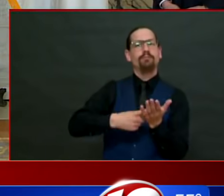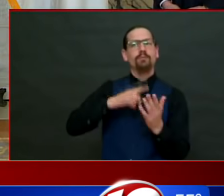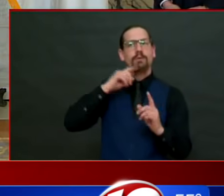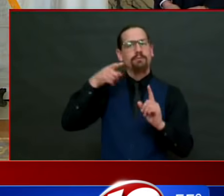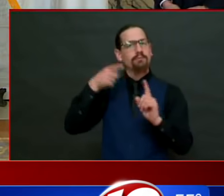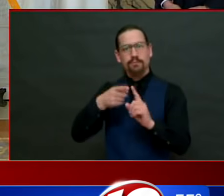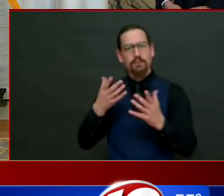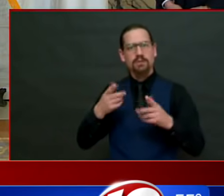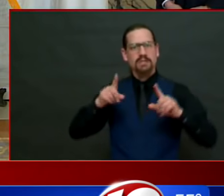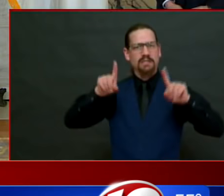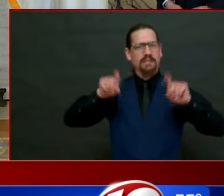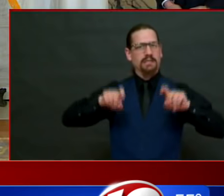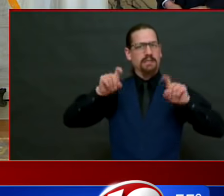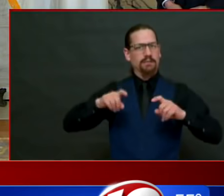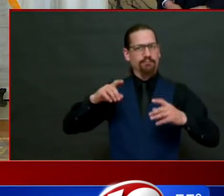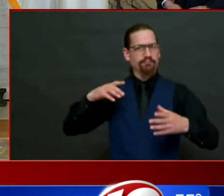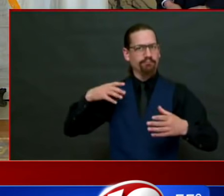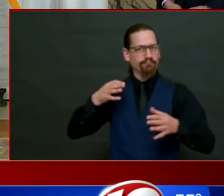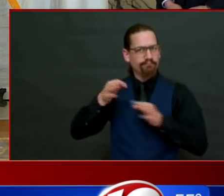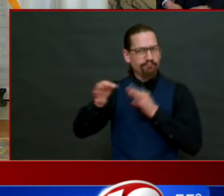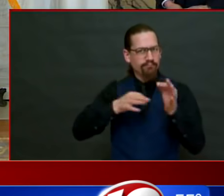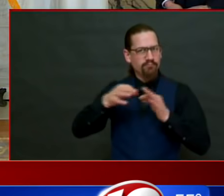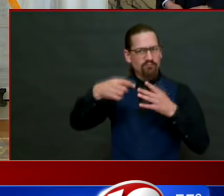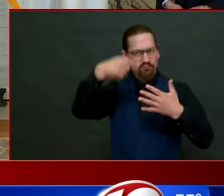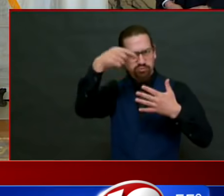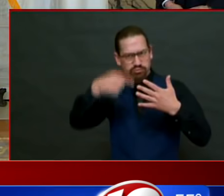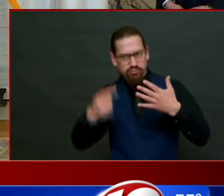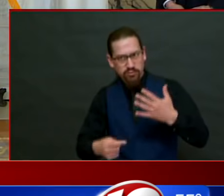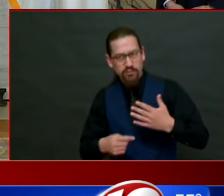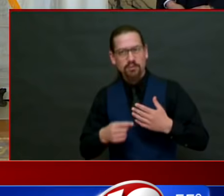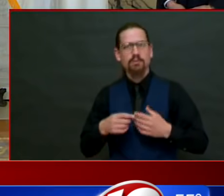TODAY I WANT TO TALK ABOUT TESTING, AND A LITTLE MORE ABOUT CONTACT TRACING.